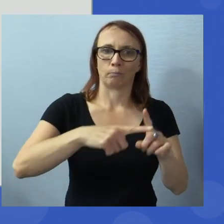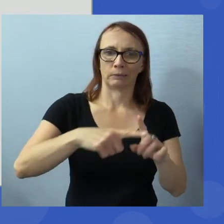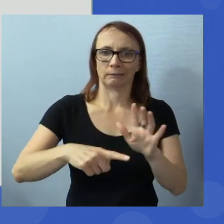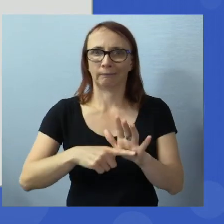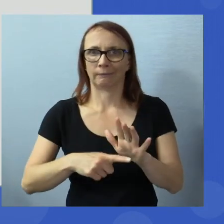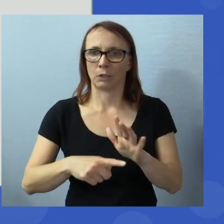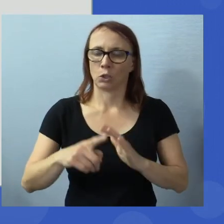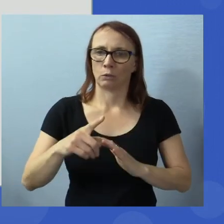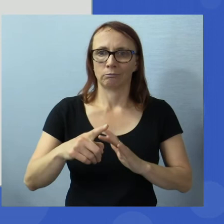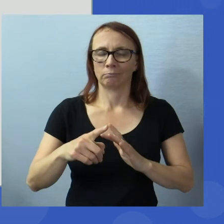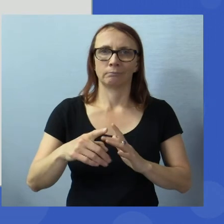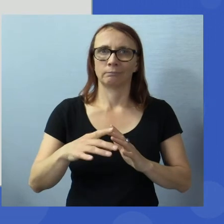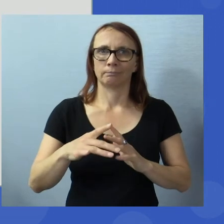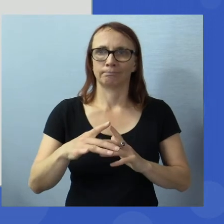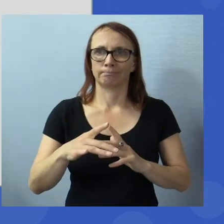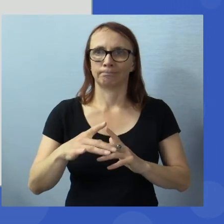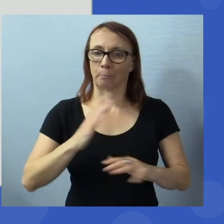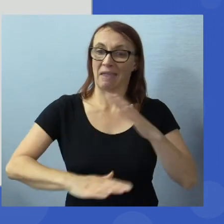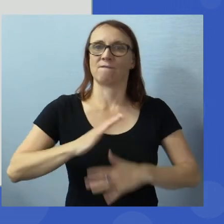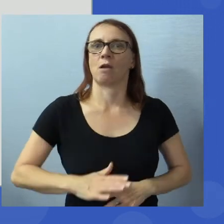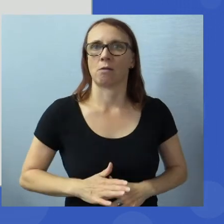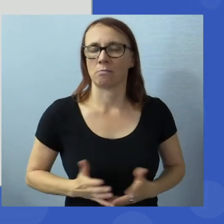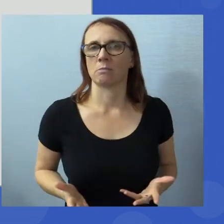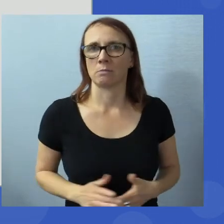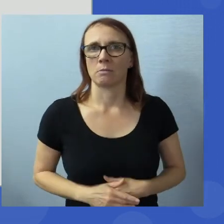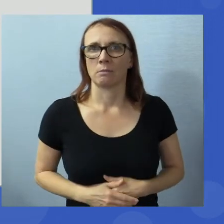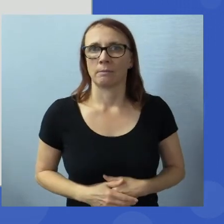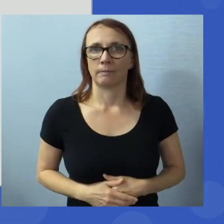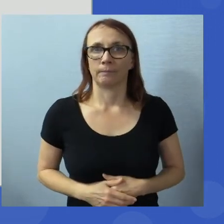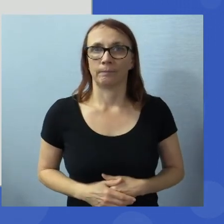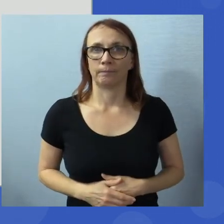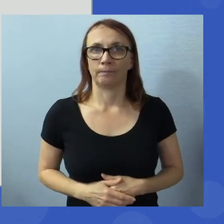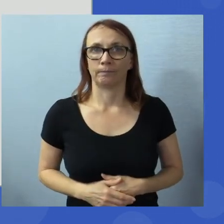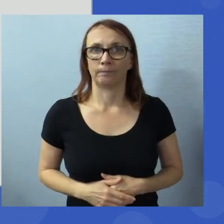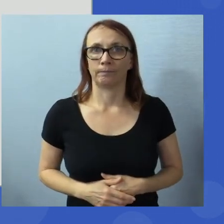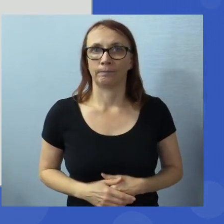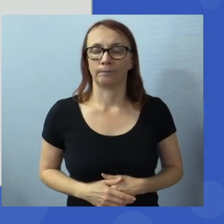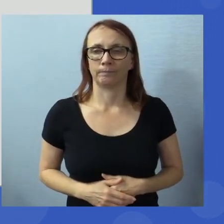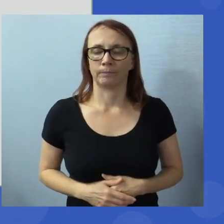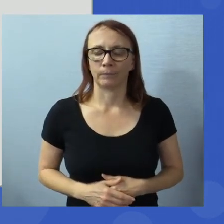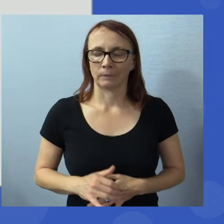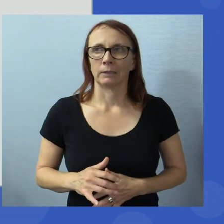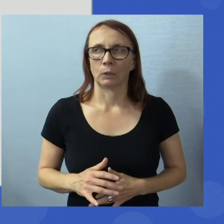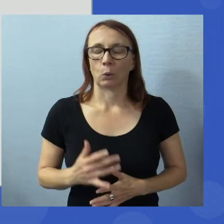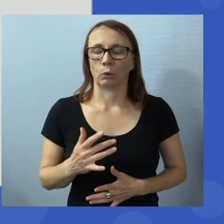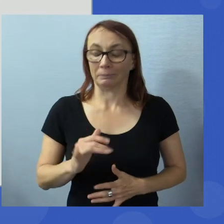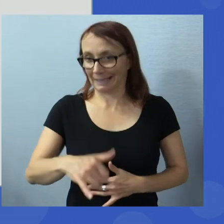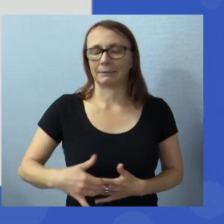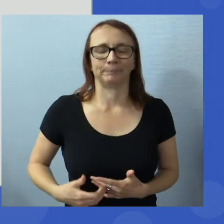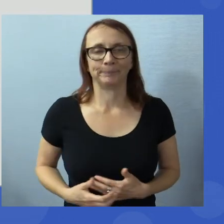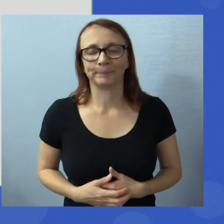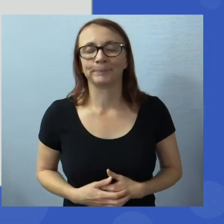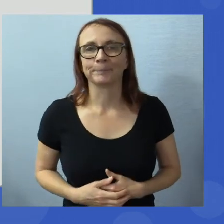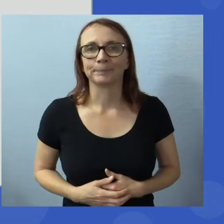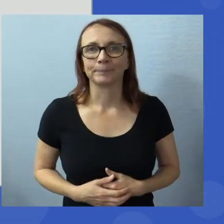sustainability sorry that was yeah that's right and yes yes so strongly